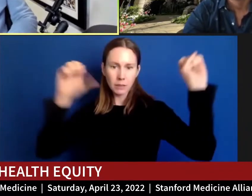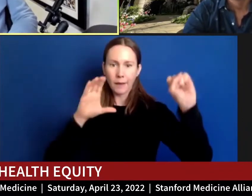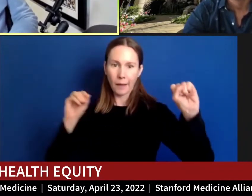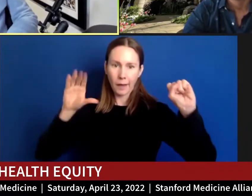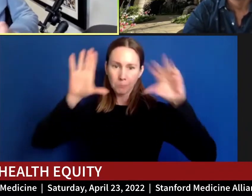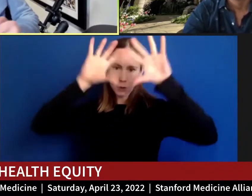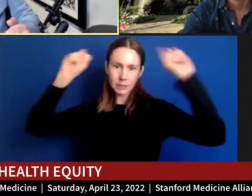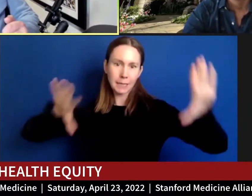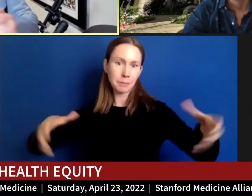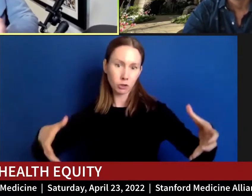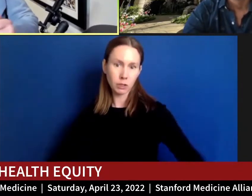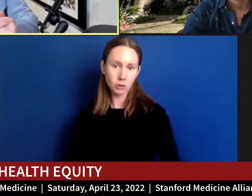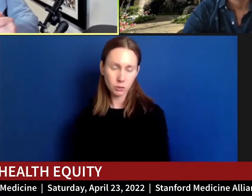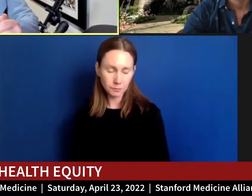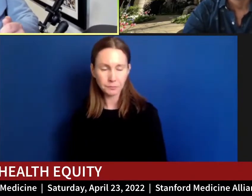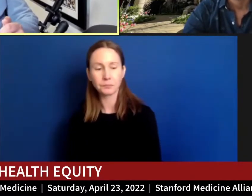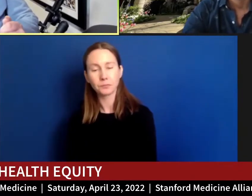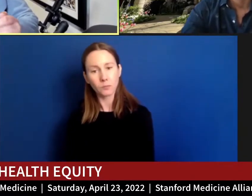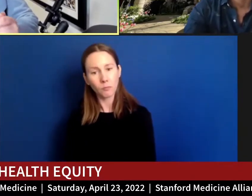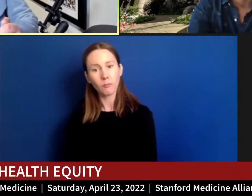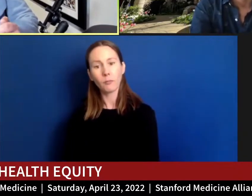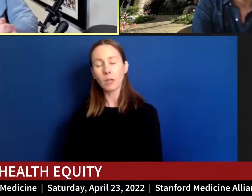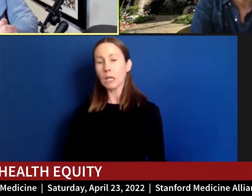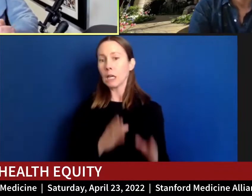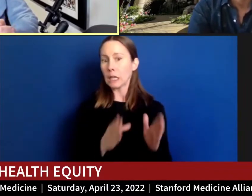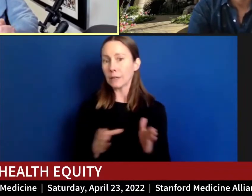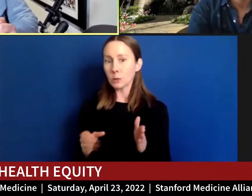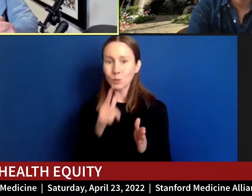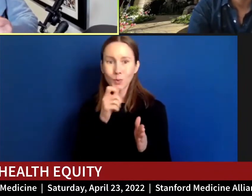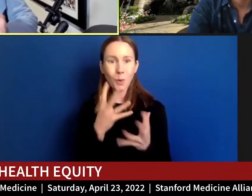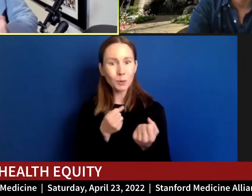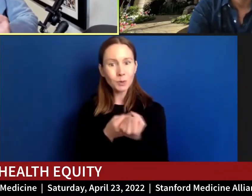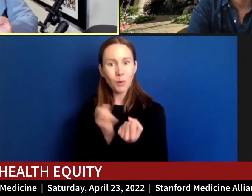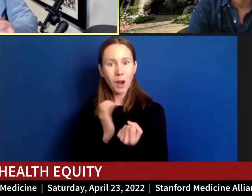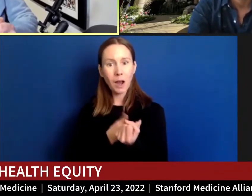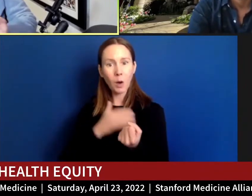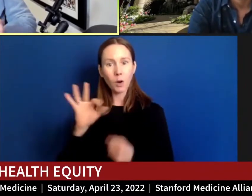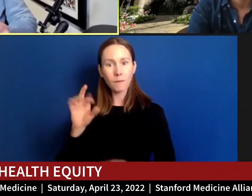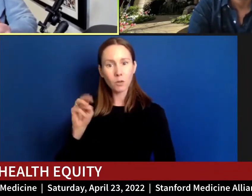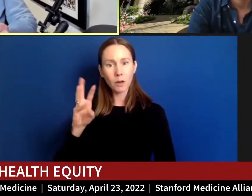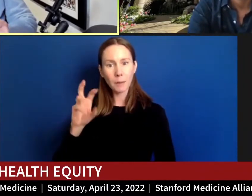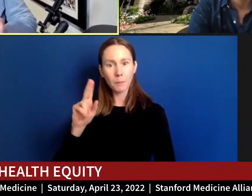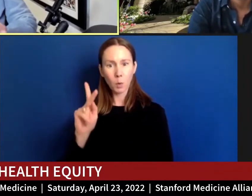And so, individuals that want to support our framework, as we continue to develop the